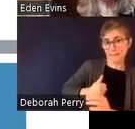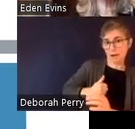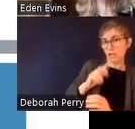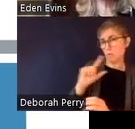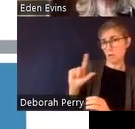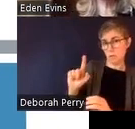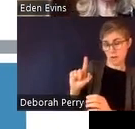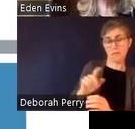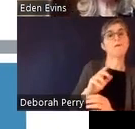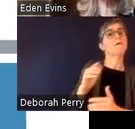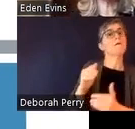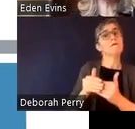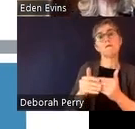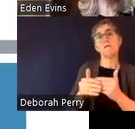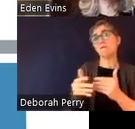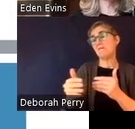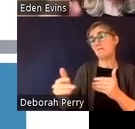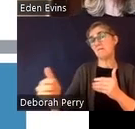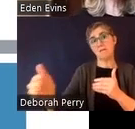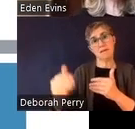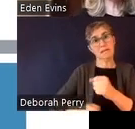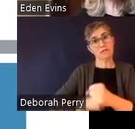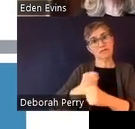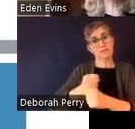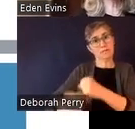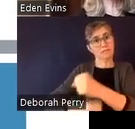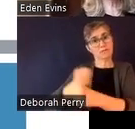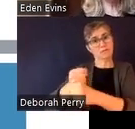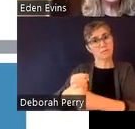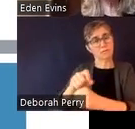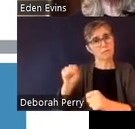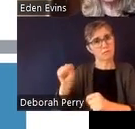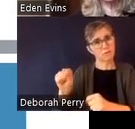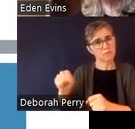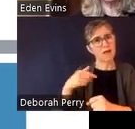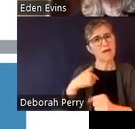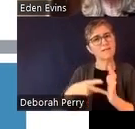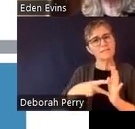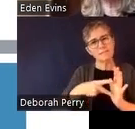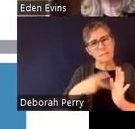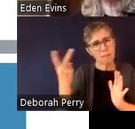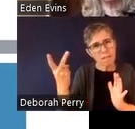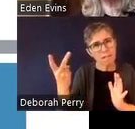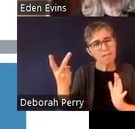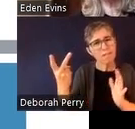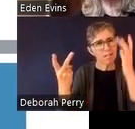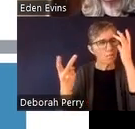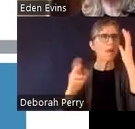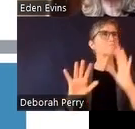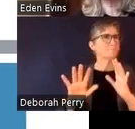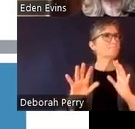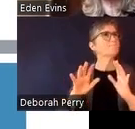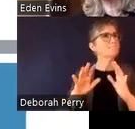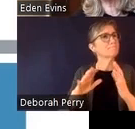next, in the coming years, they had twice as long of a first hospital stay - nearly